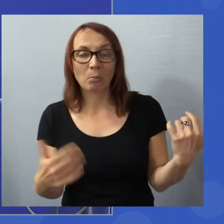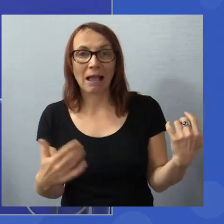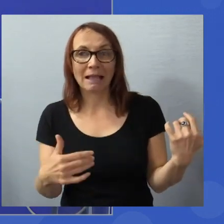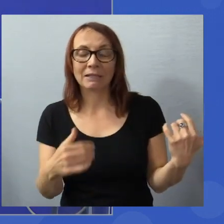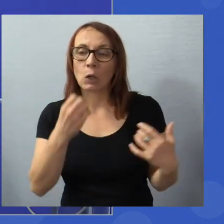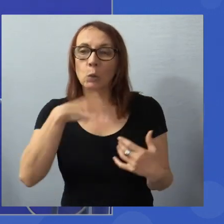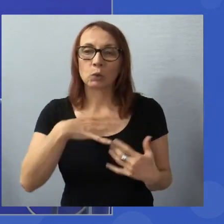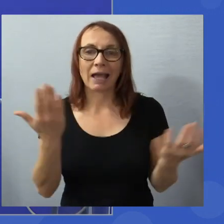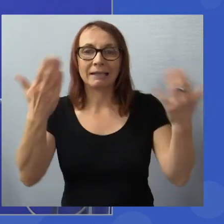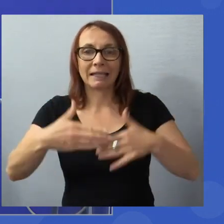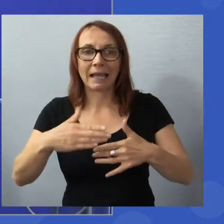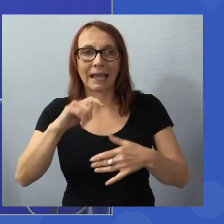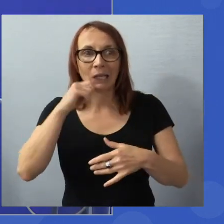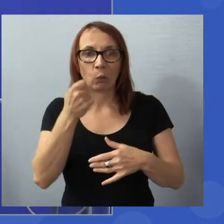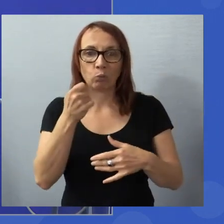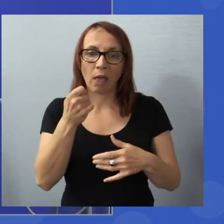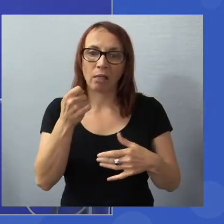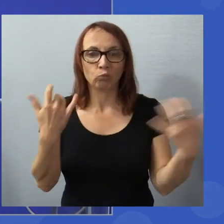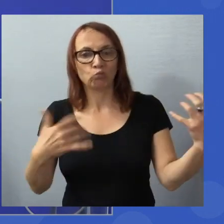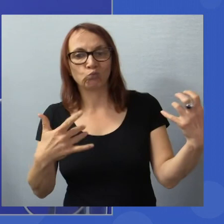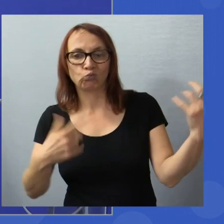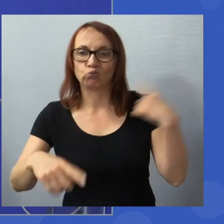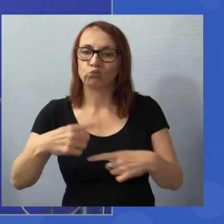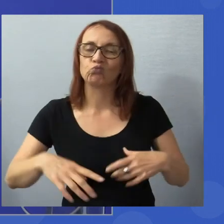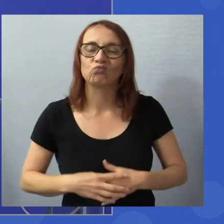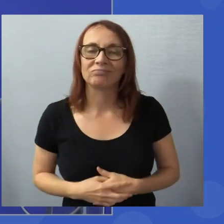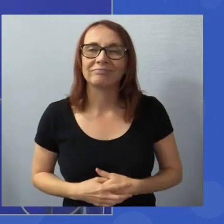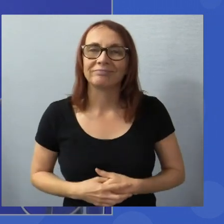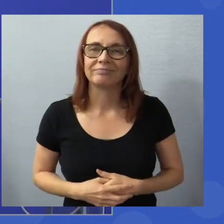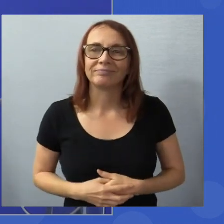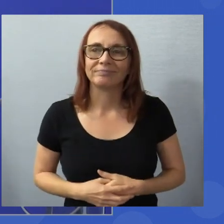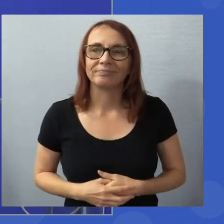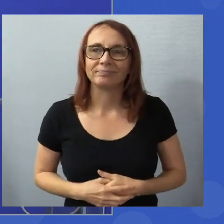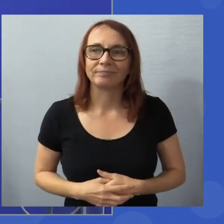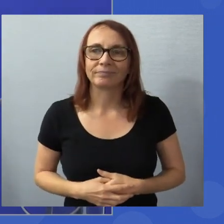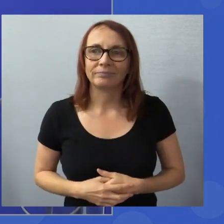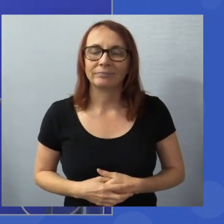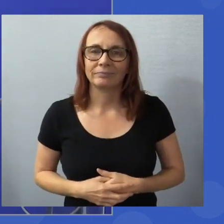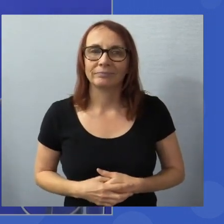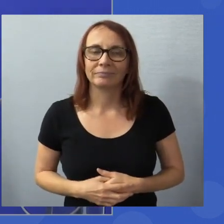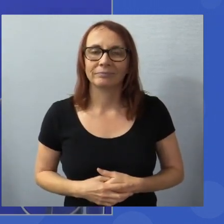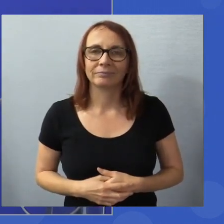weekend we'll figure out how we could have a jam and I'm sure there'll be Pappy's have an audience for those that were to want to get stuck in so